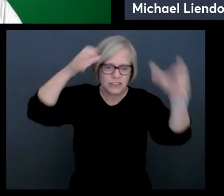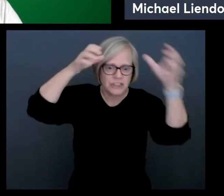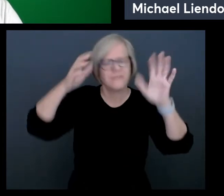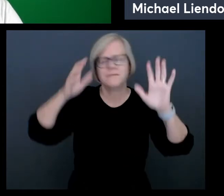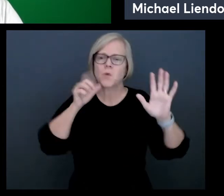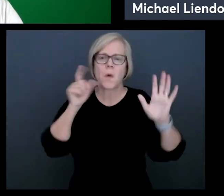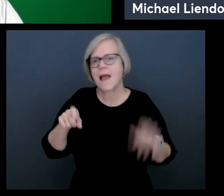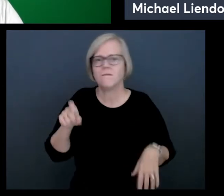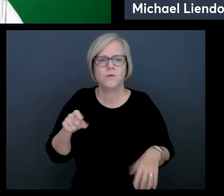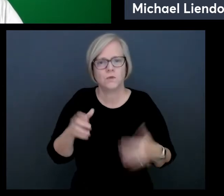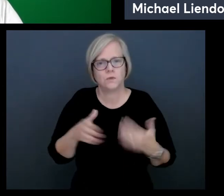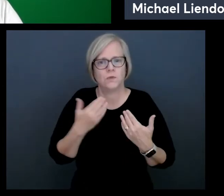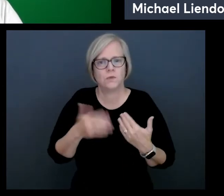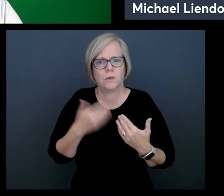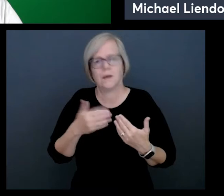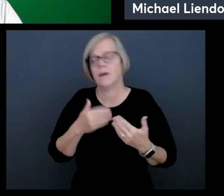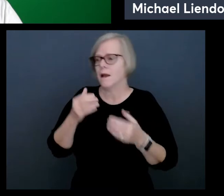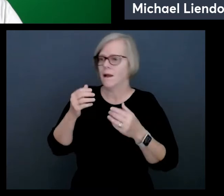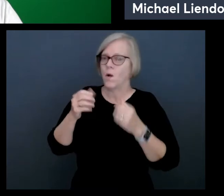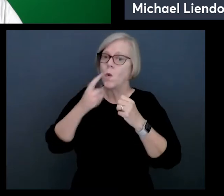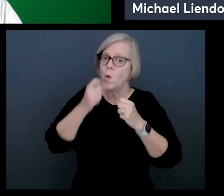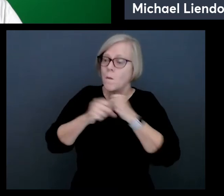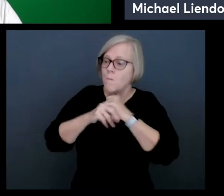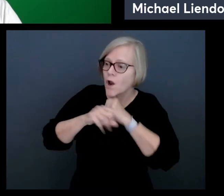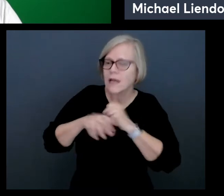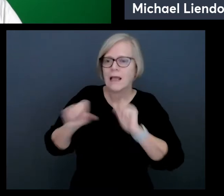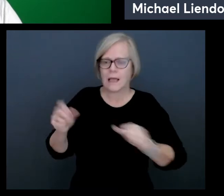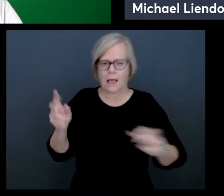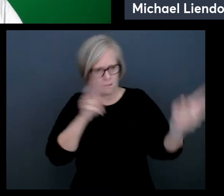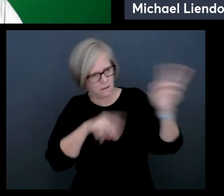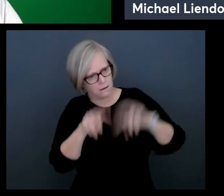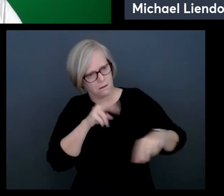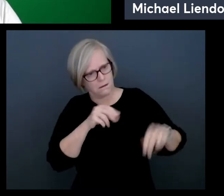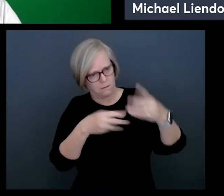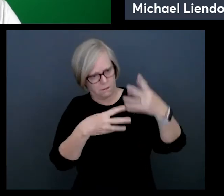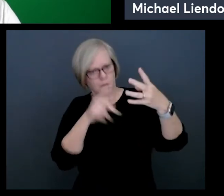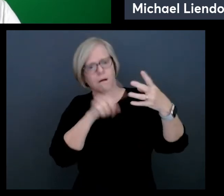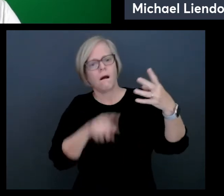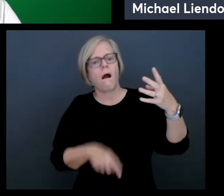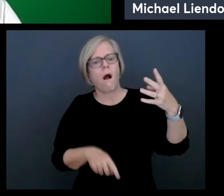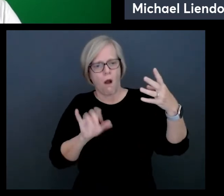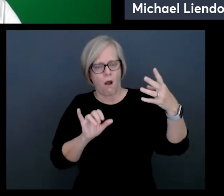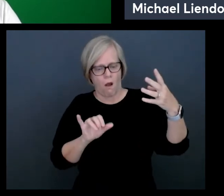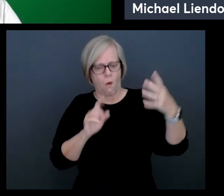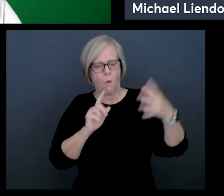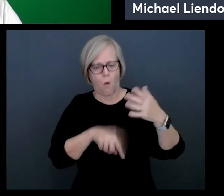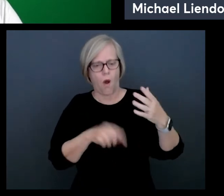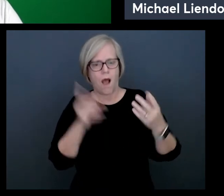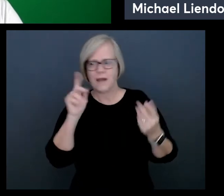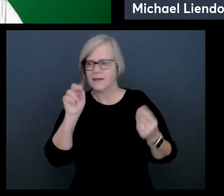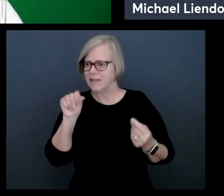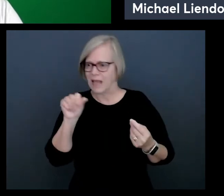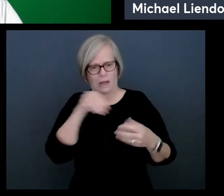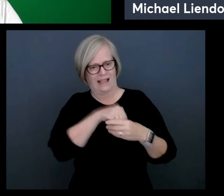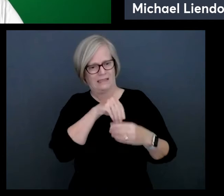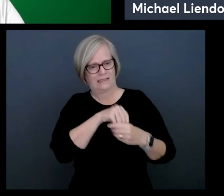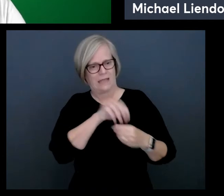Product managers, marketing folks, they can look at that schema and understand, what are the pieces of data